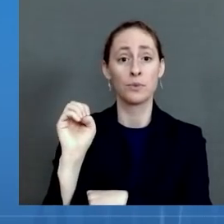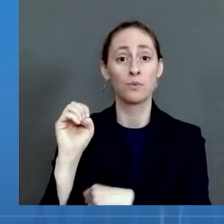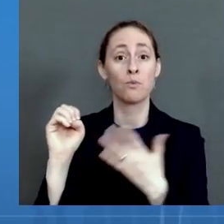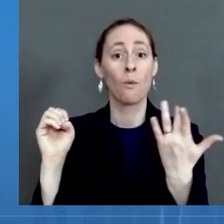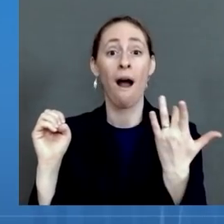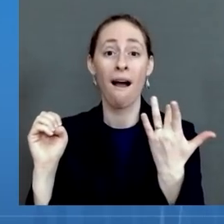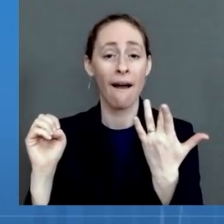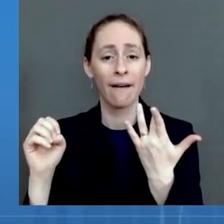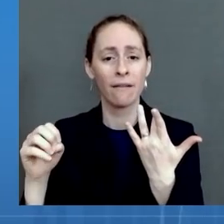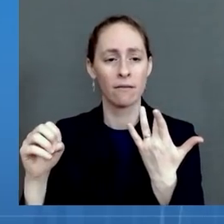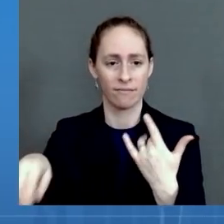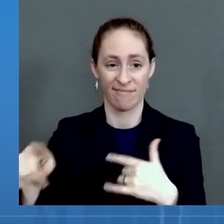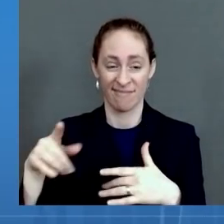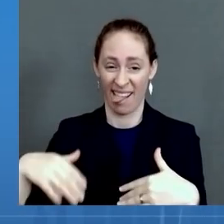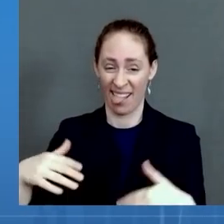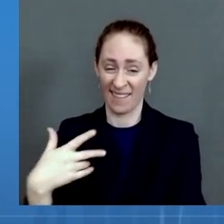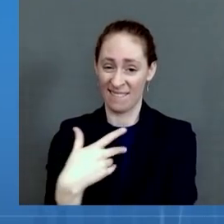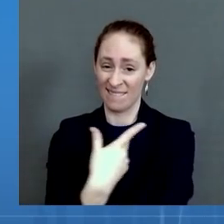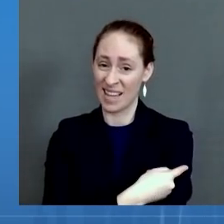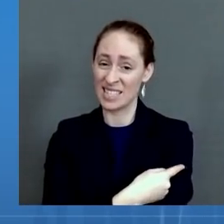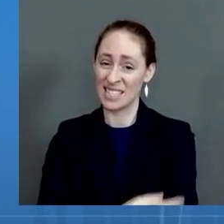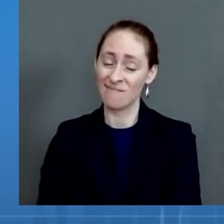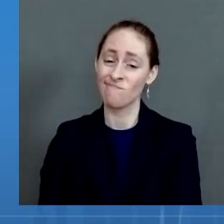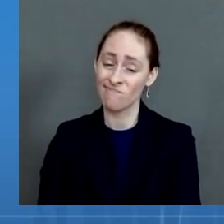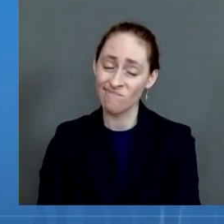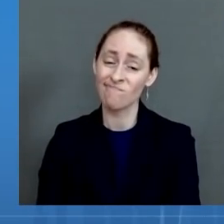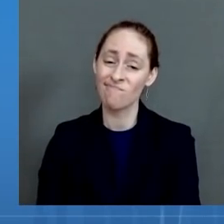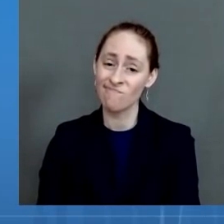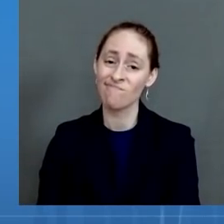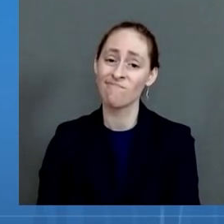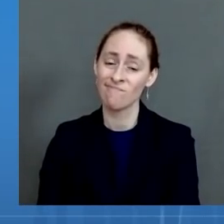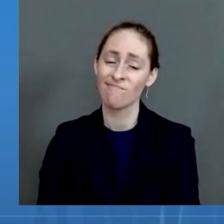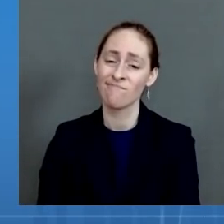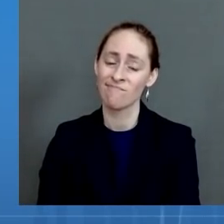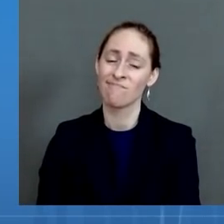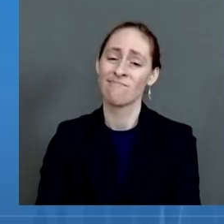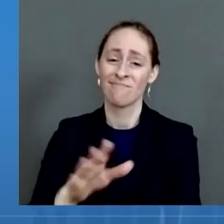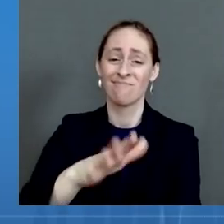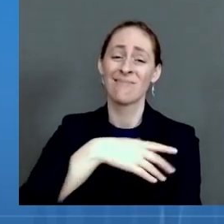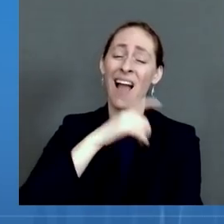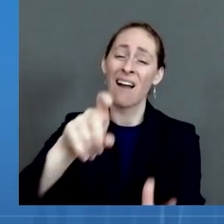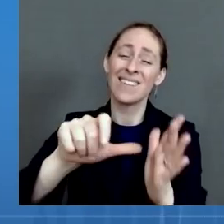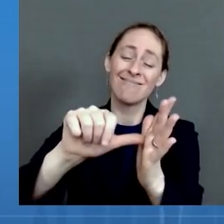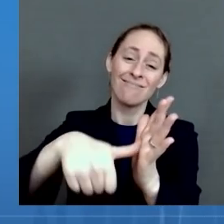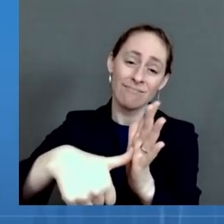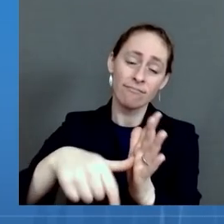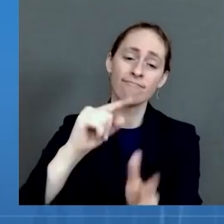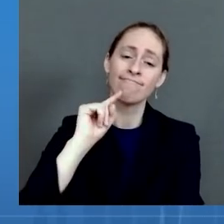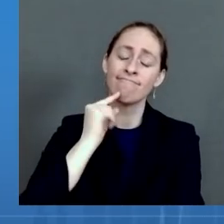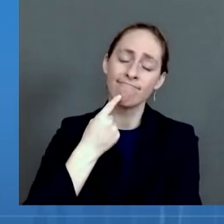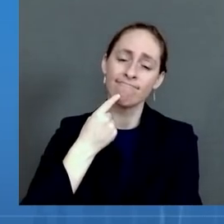So, I'll say it once more: Get vaccinated. With that, I'll turn it over to Dr. Walensky. Dr. Walensky: Thank you, Jeff. And good morning, everyone.